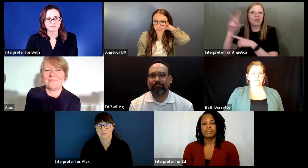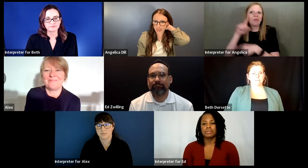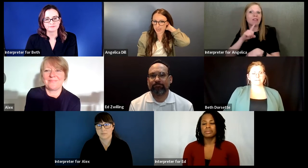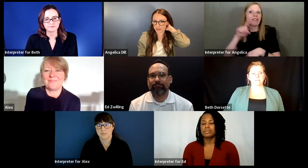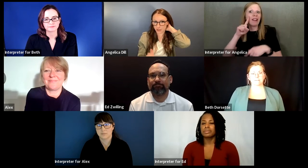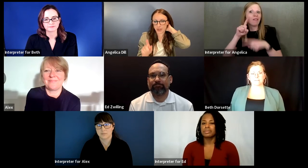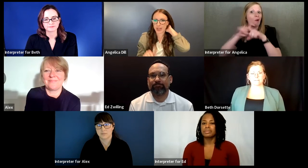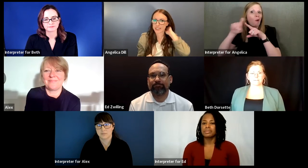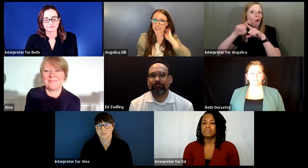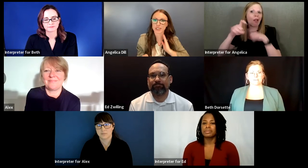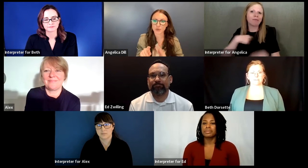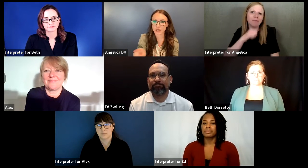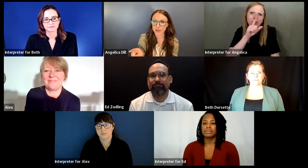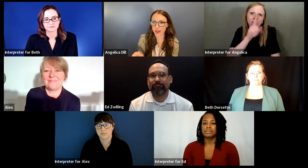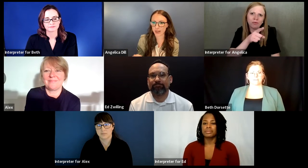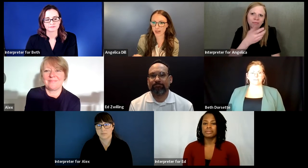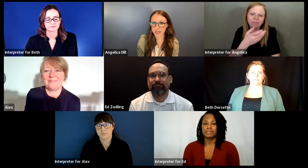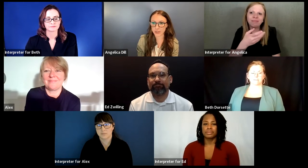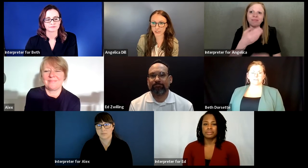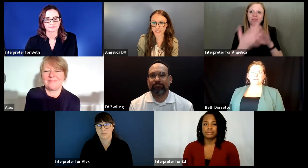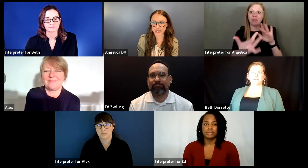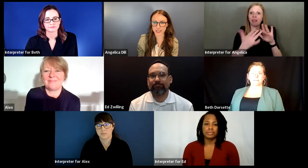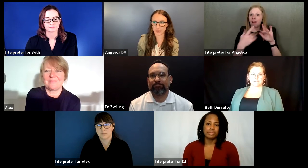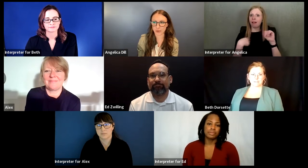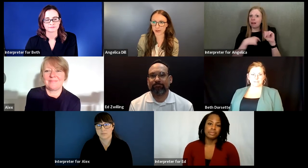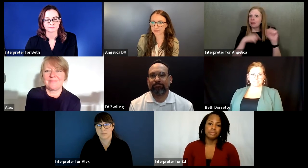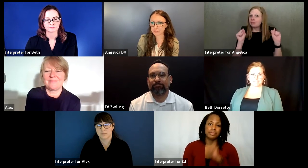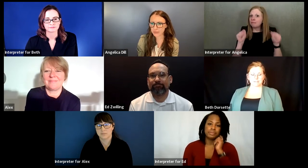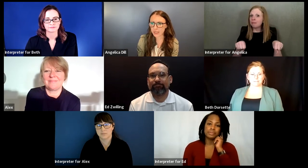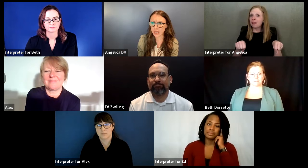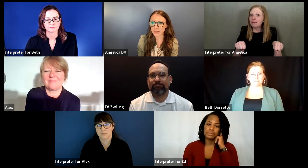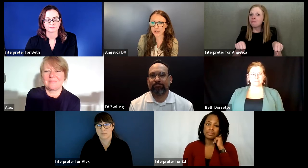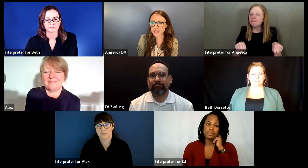And again, you can contact us. We added our email addresses at the bottom.